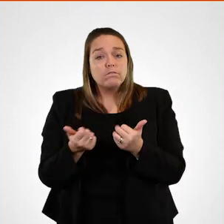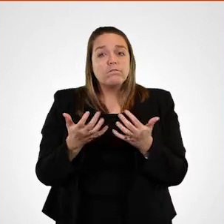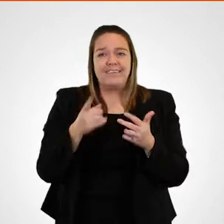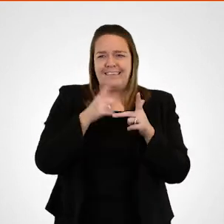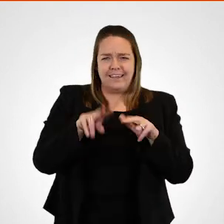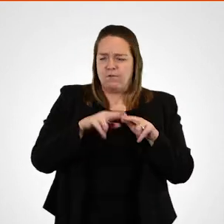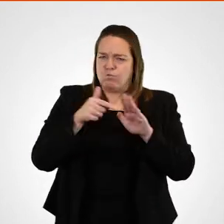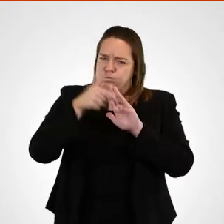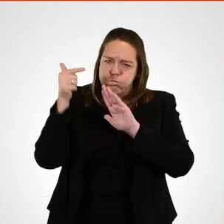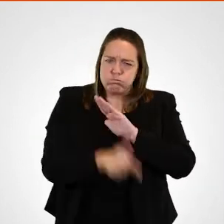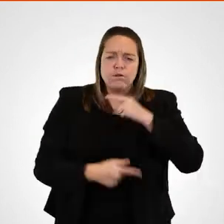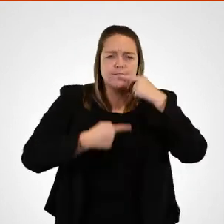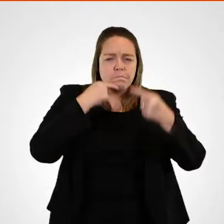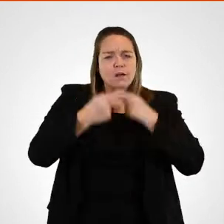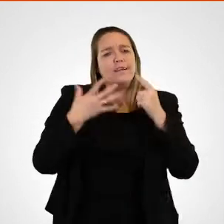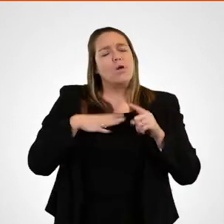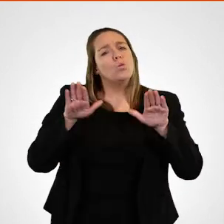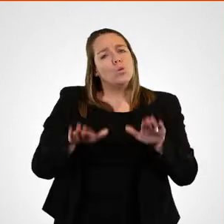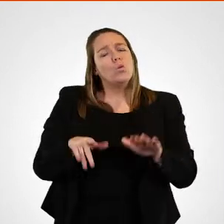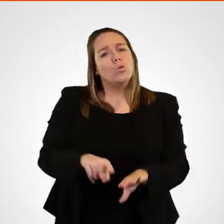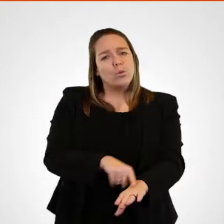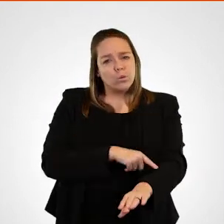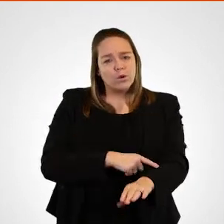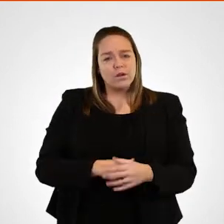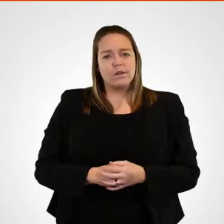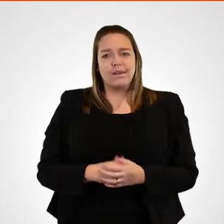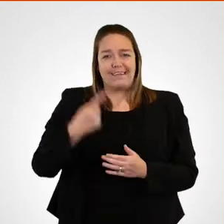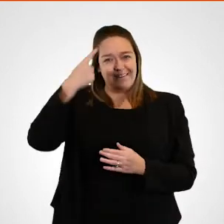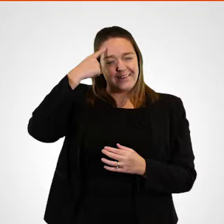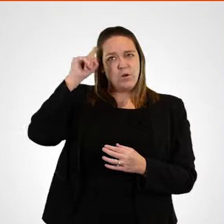If it's dense content, we want to slow down. We're trying to link knowledge.